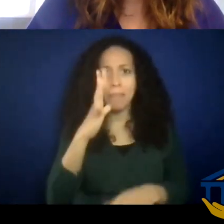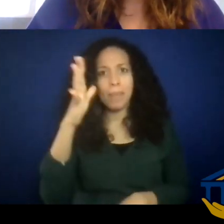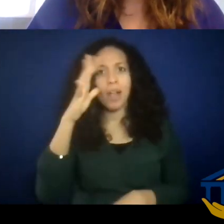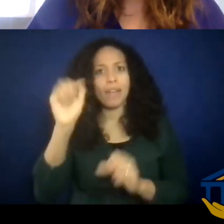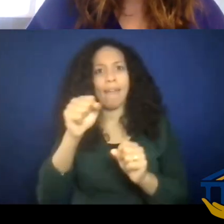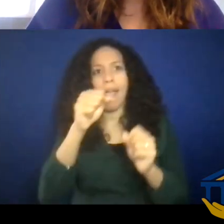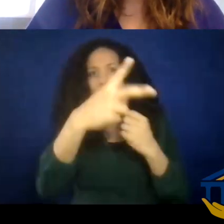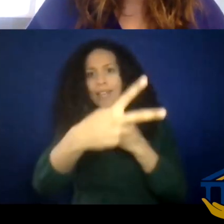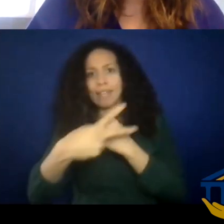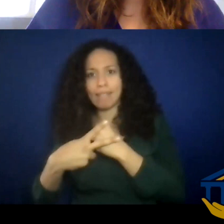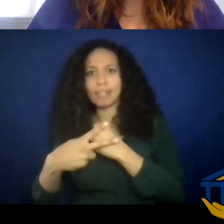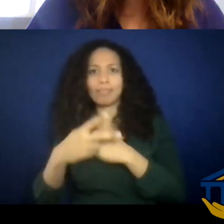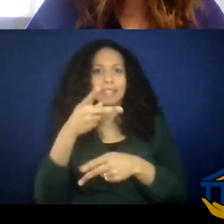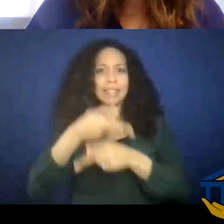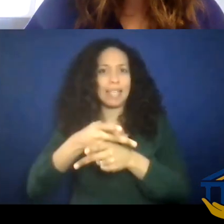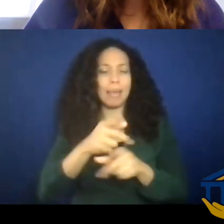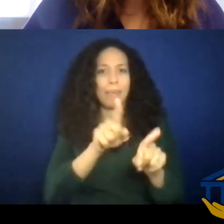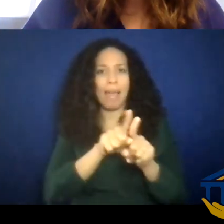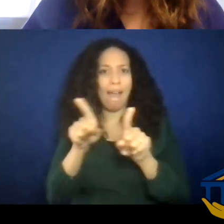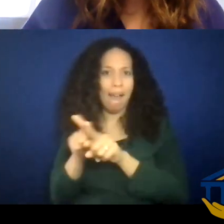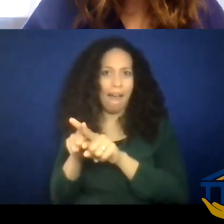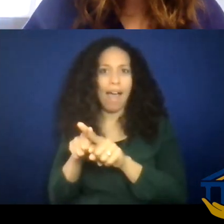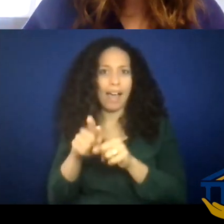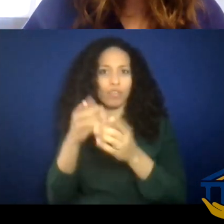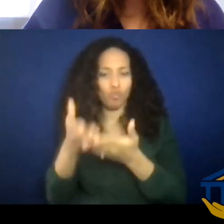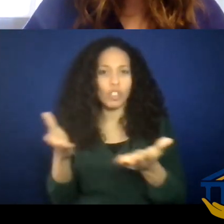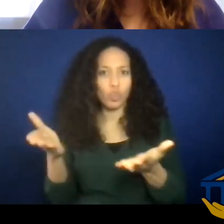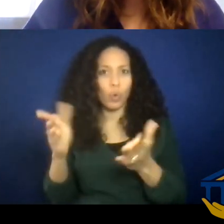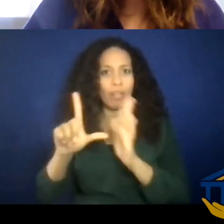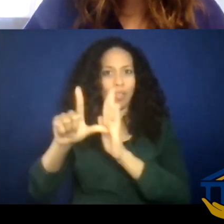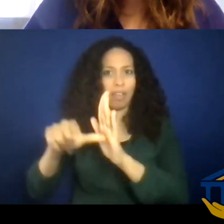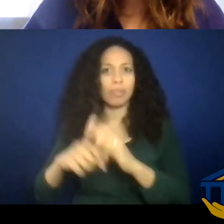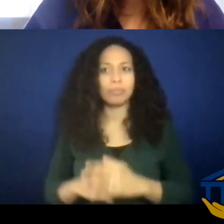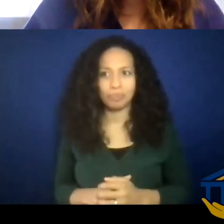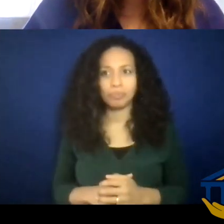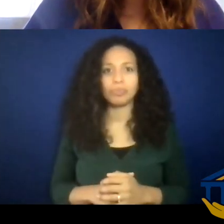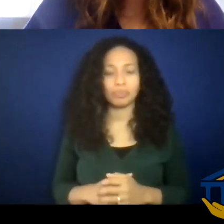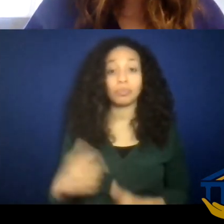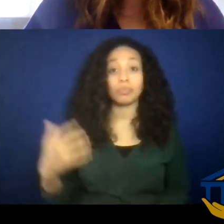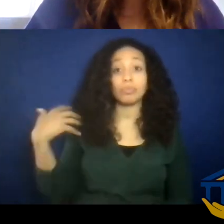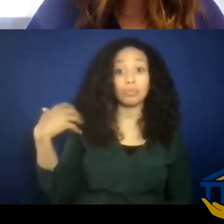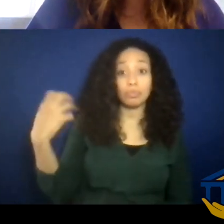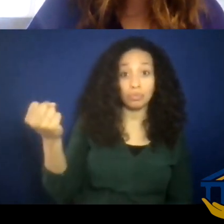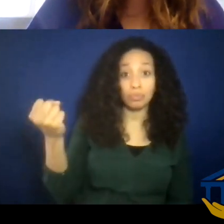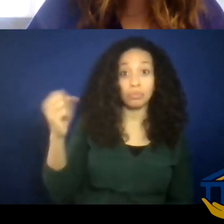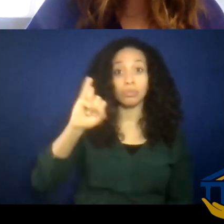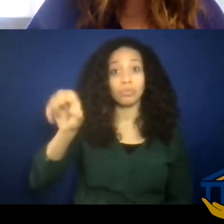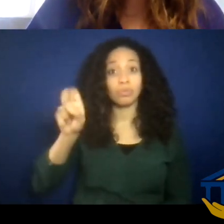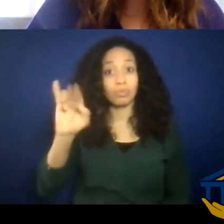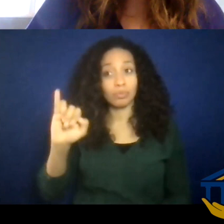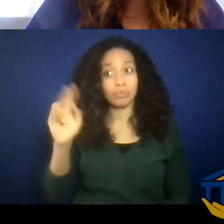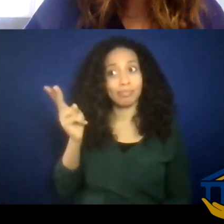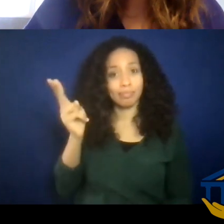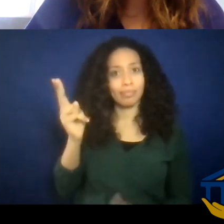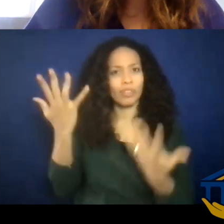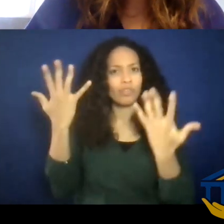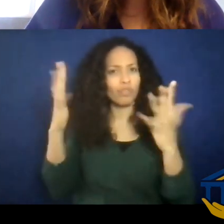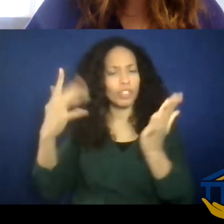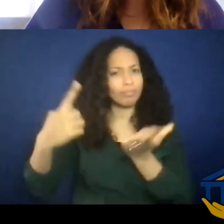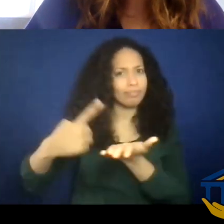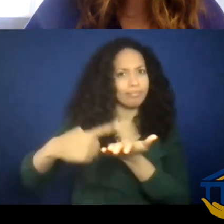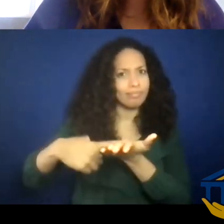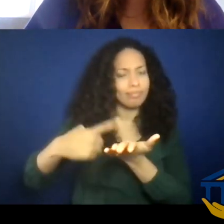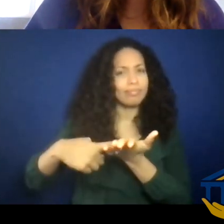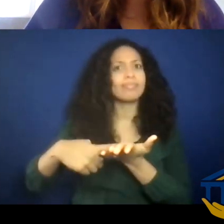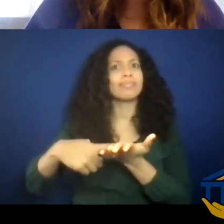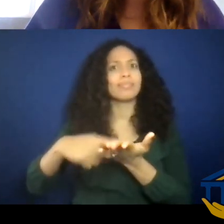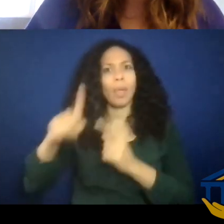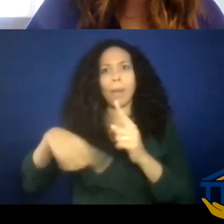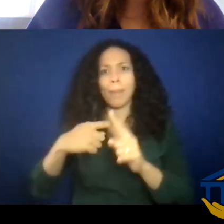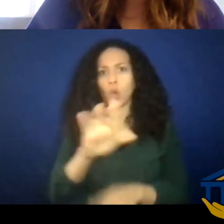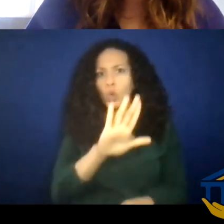as needed. So, Tawny and Jeni both spoke expertly about what your child is entitled to under IDEA,